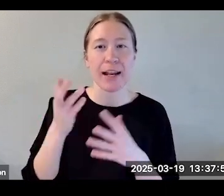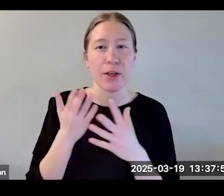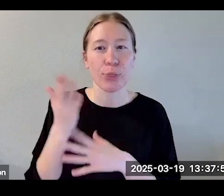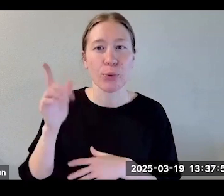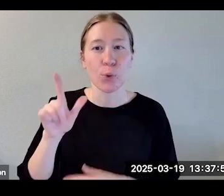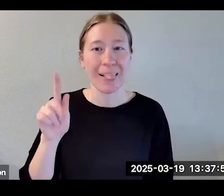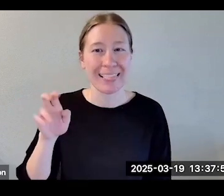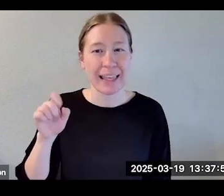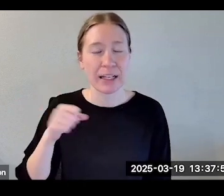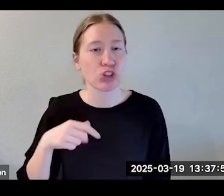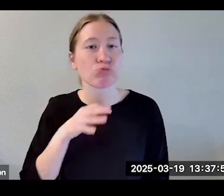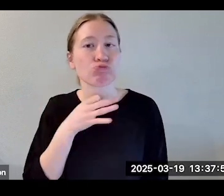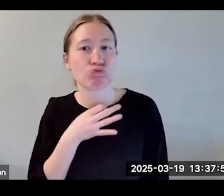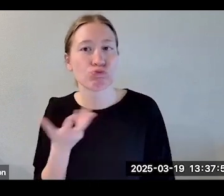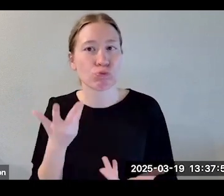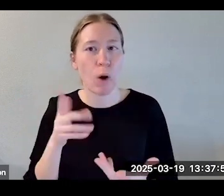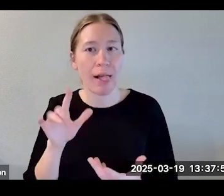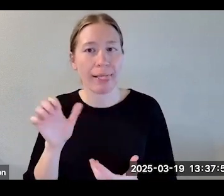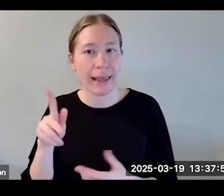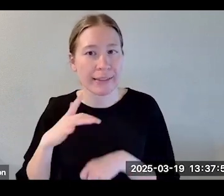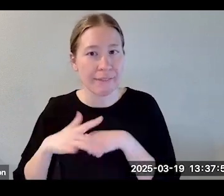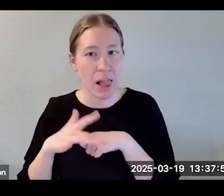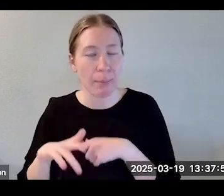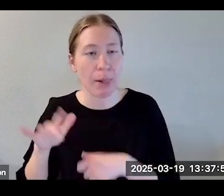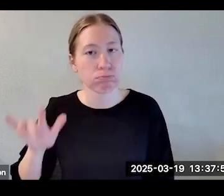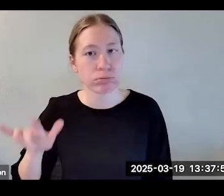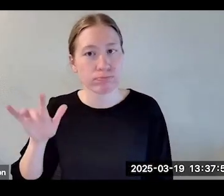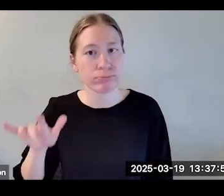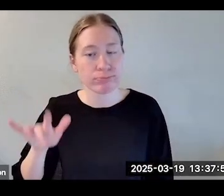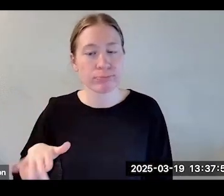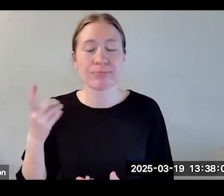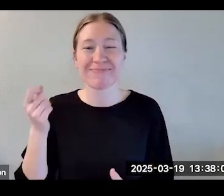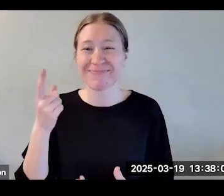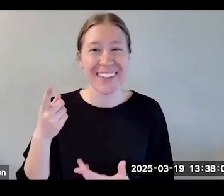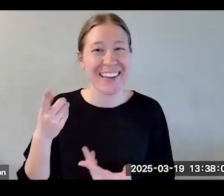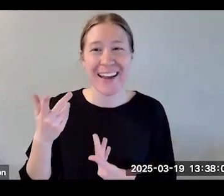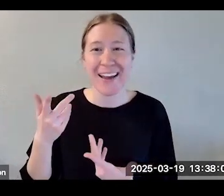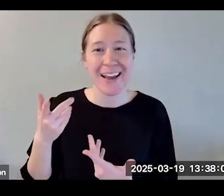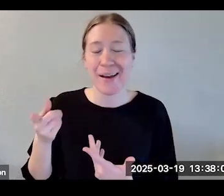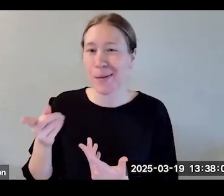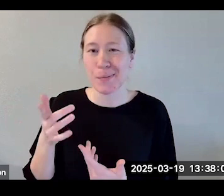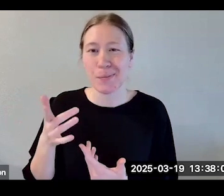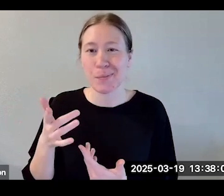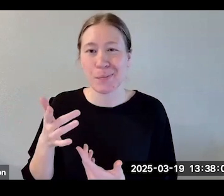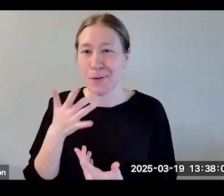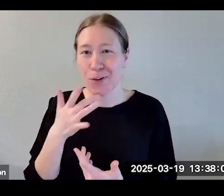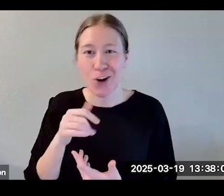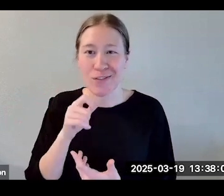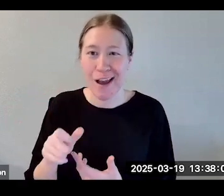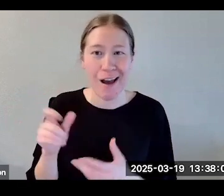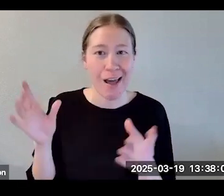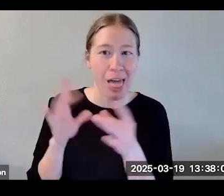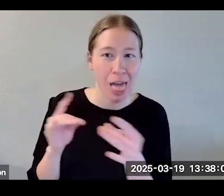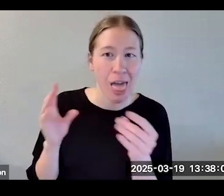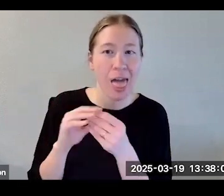Now if they navigate by links, instead of having to read off all these random URLs, they're going to be able to just read off this information,